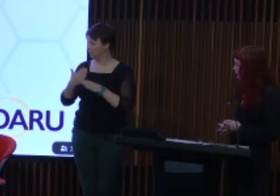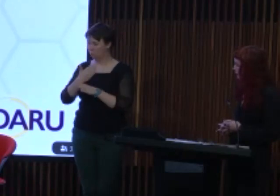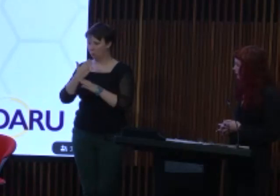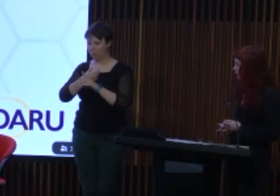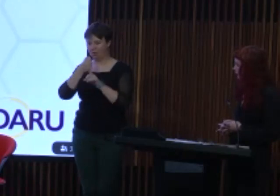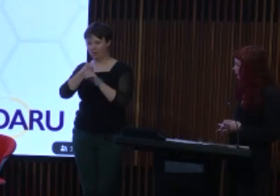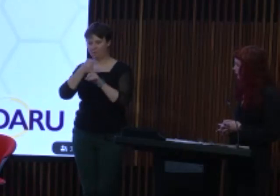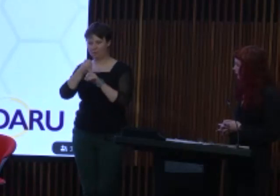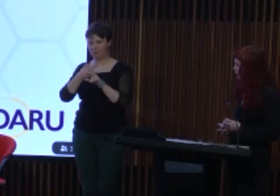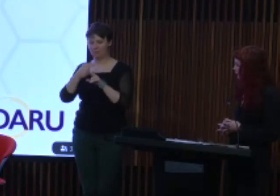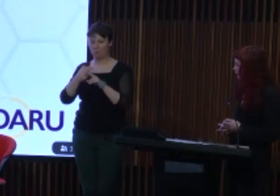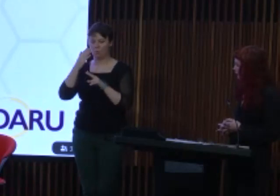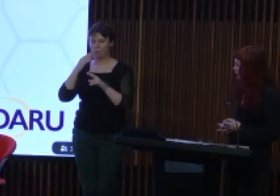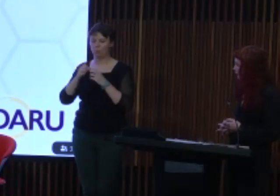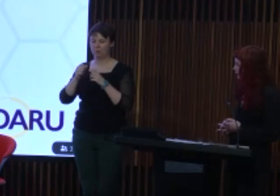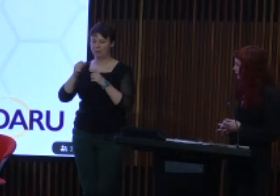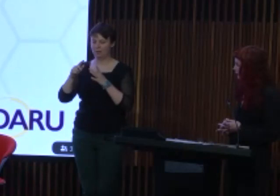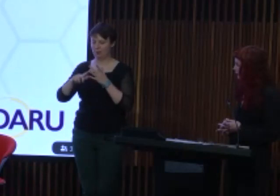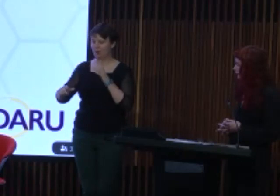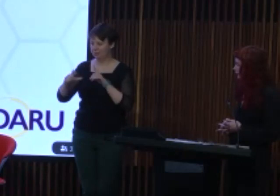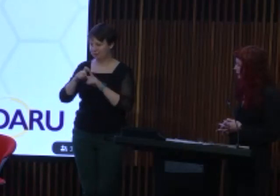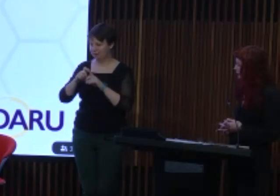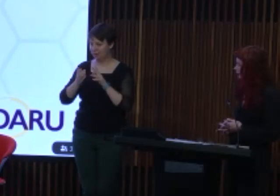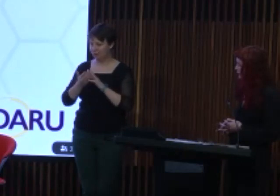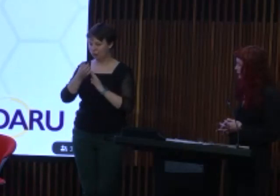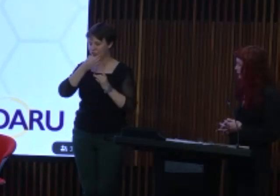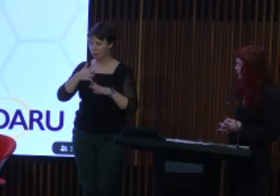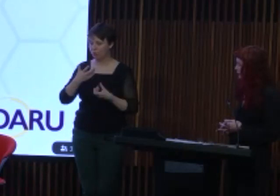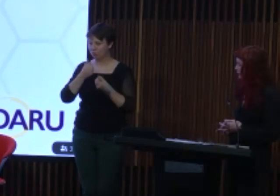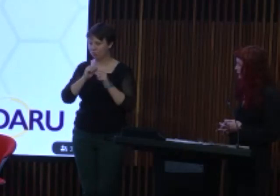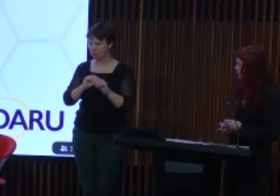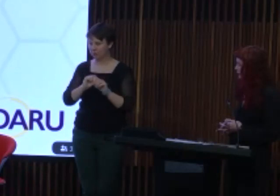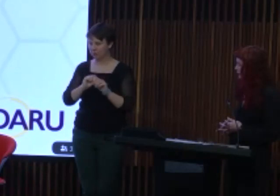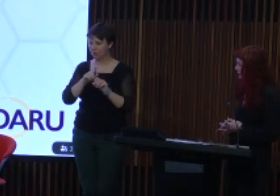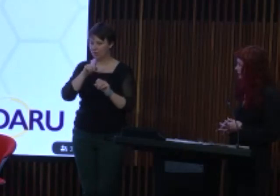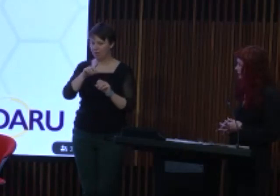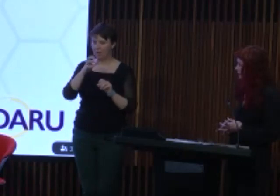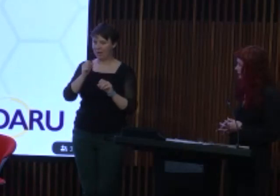child protection, or you get that child protection have their favourite neuro Psych and they'll